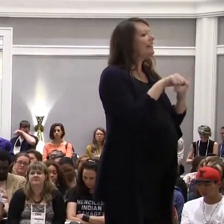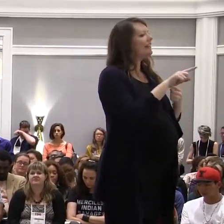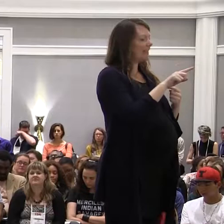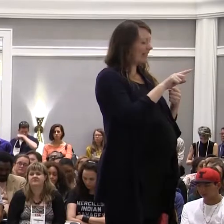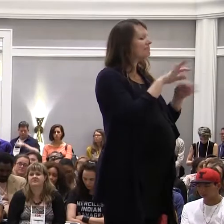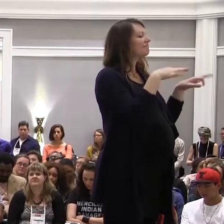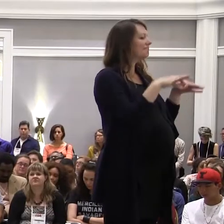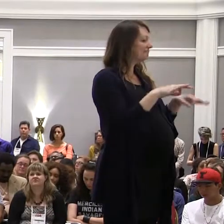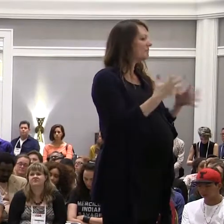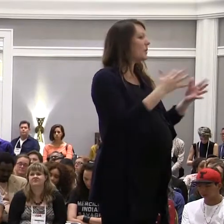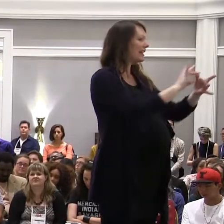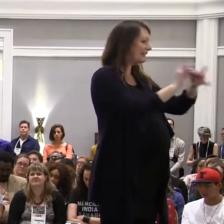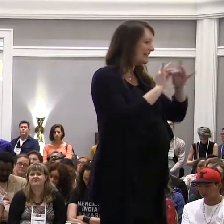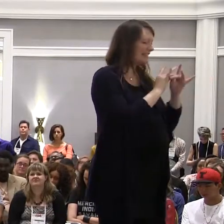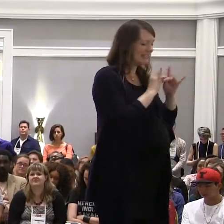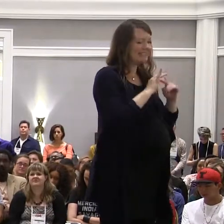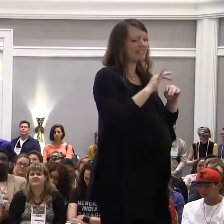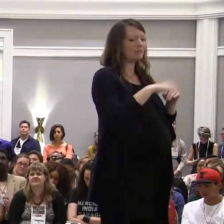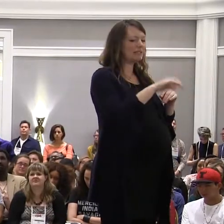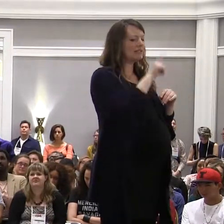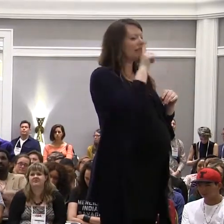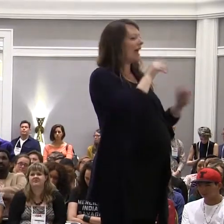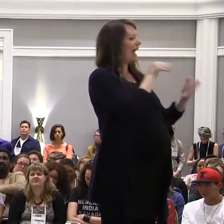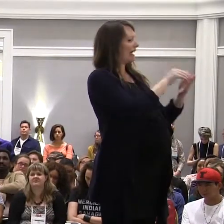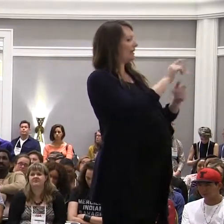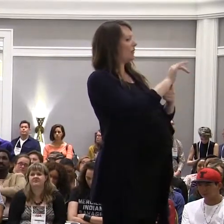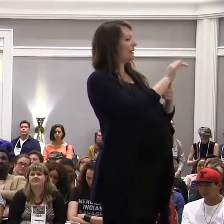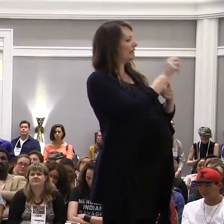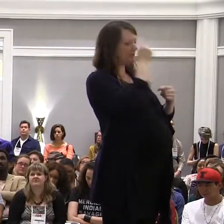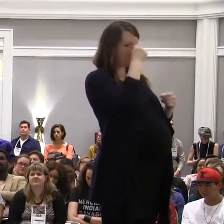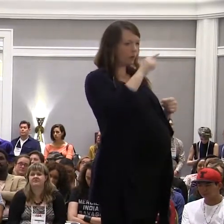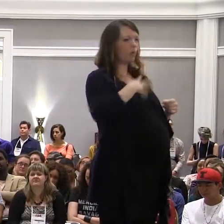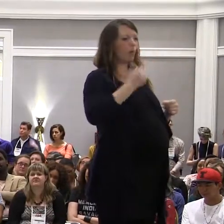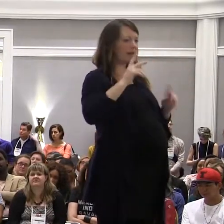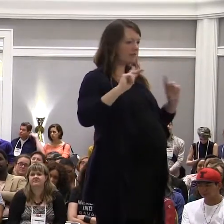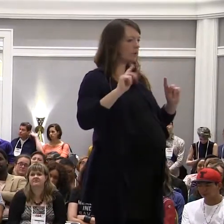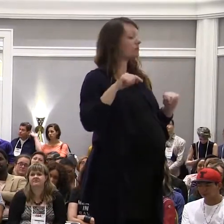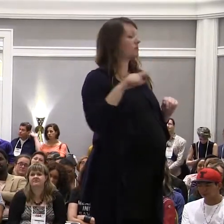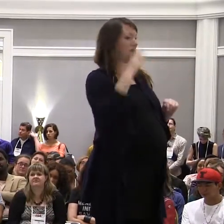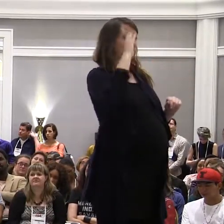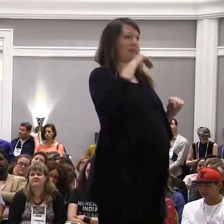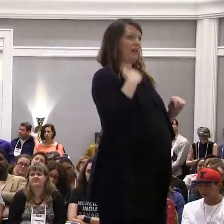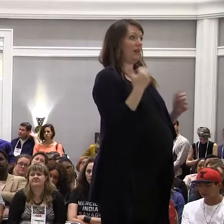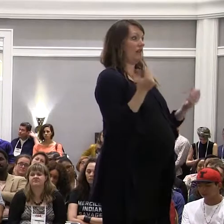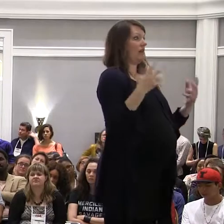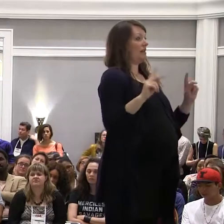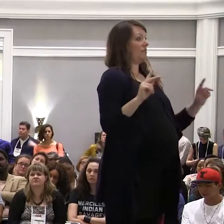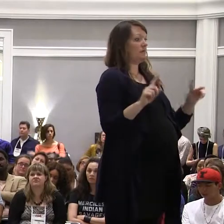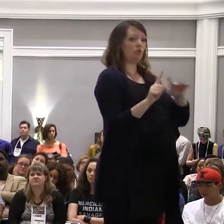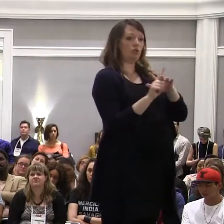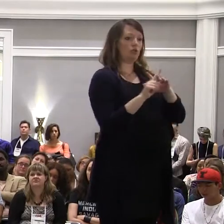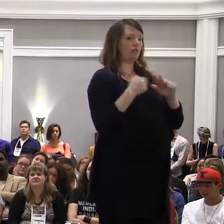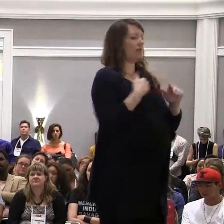and worked on antiracism for white folks. Because we knew we had a lot of folks showing up. We split into three groups.